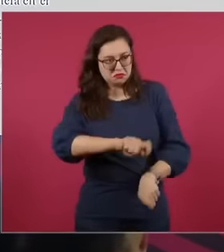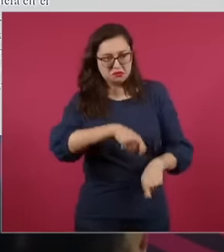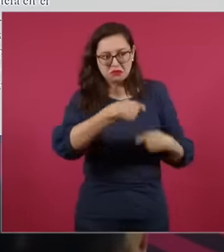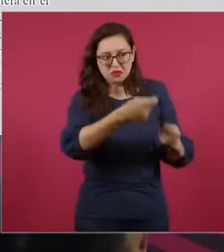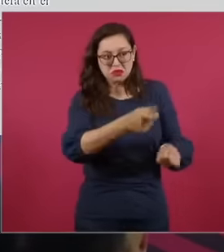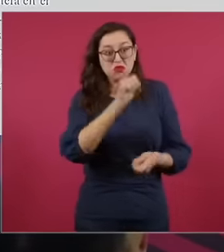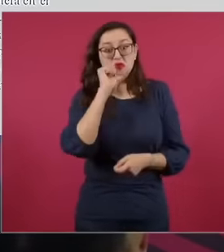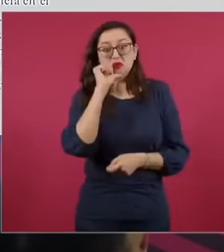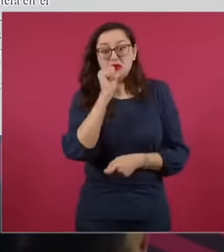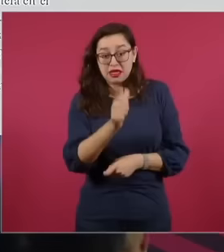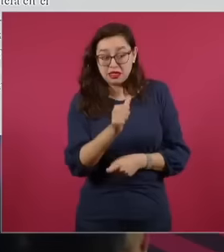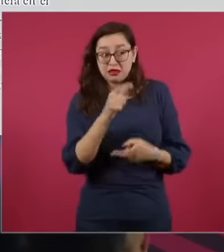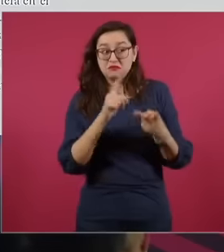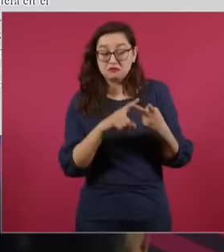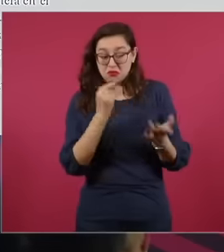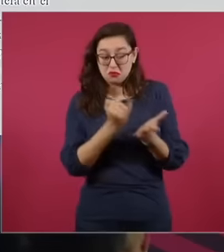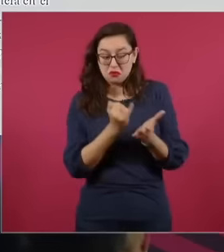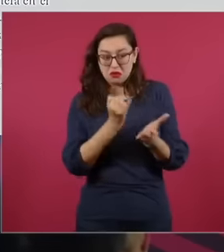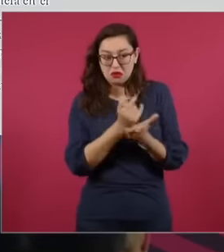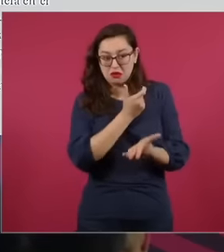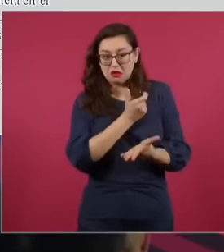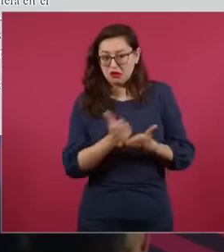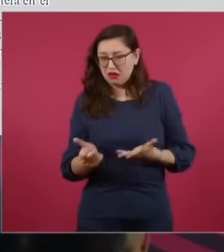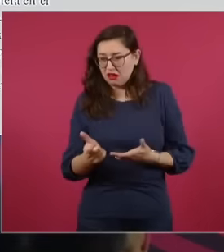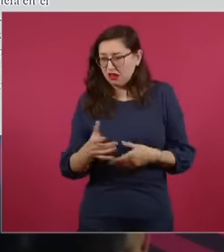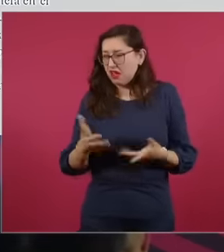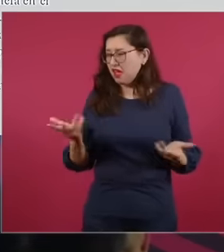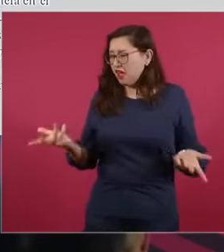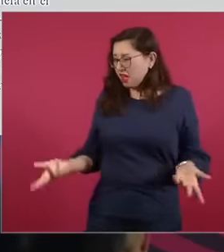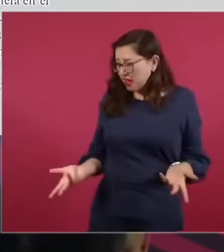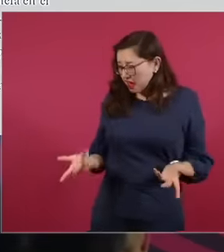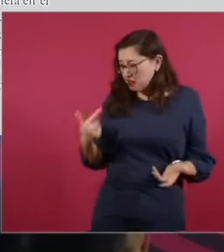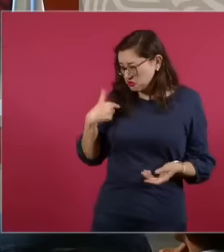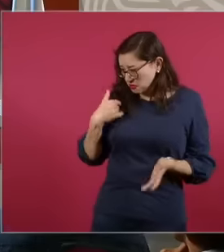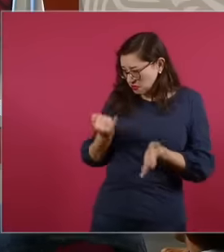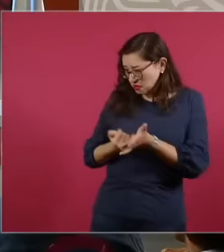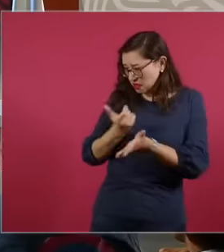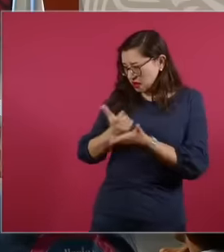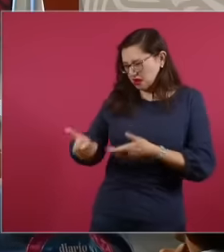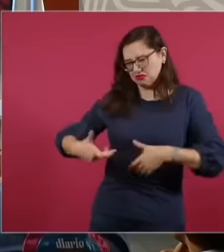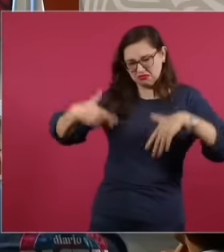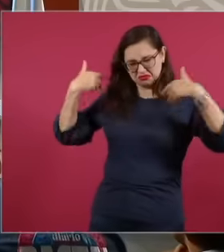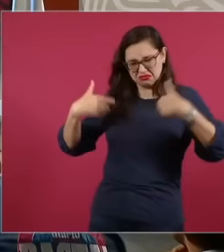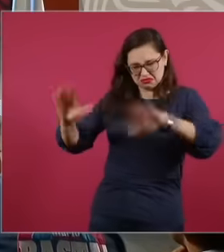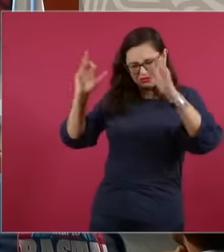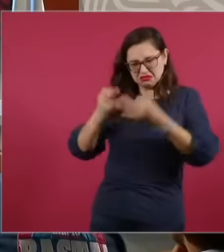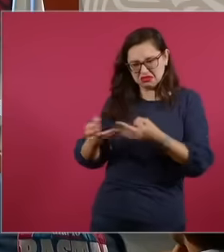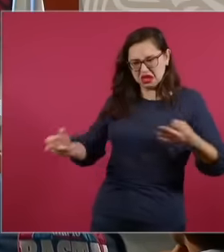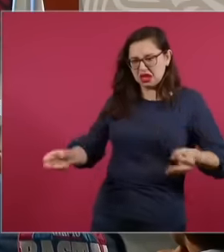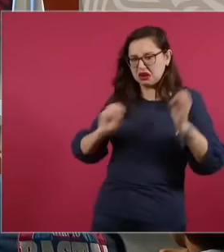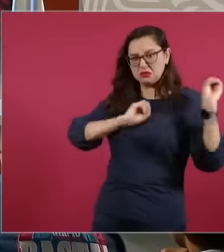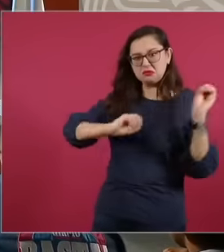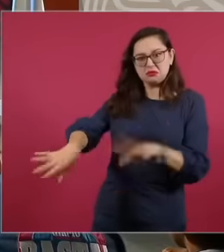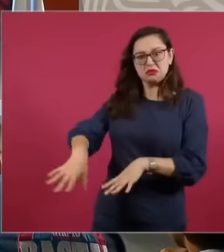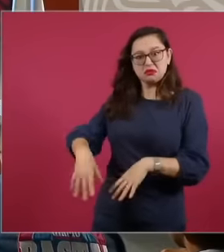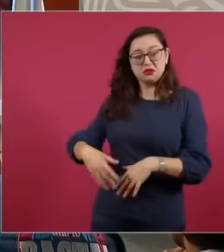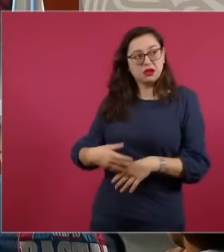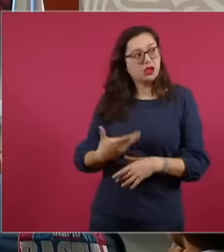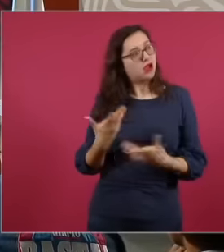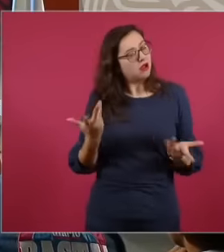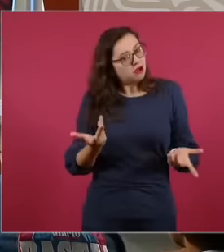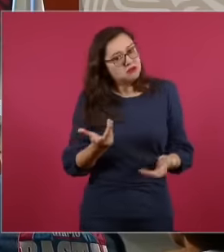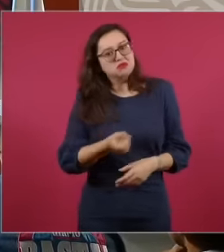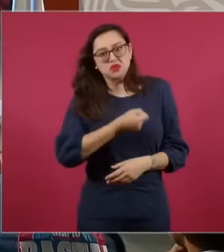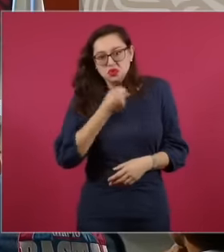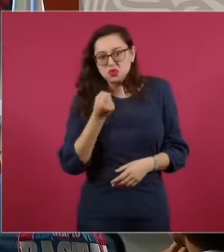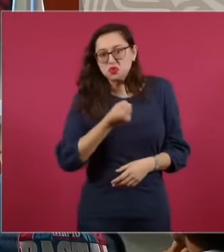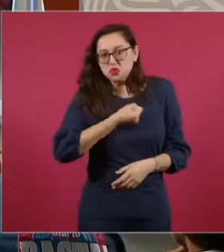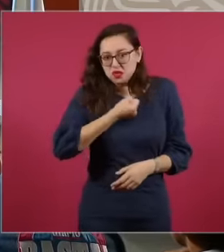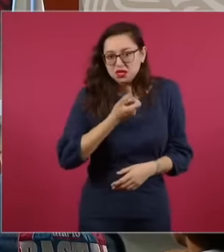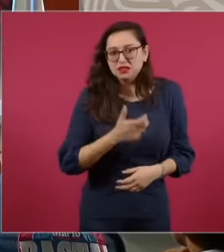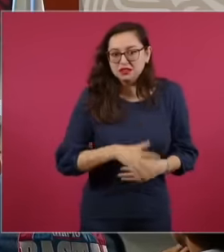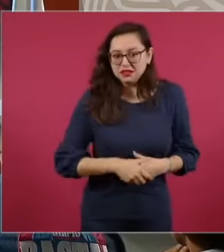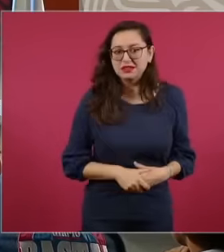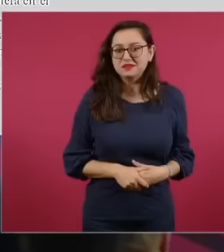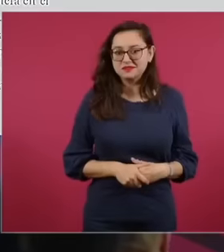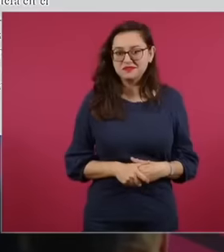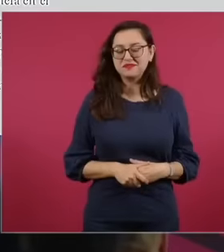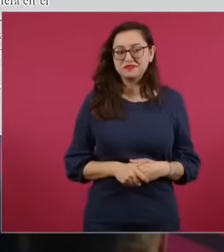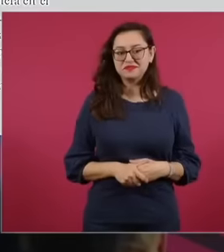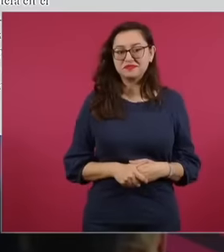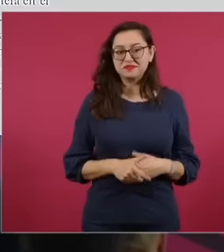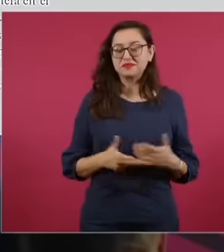returning the concession titles. They were used for financial speculation because